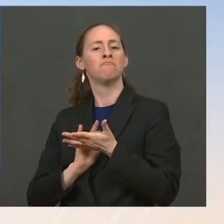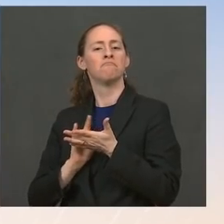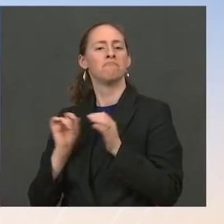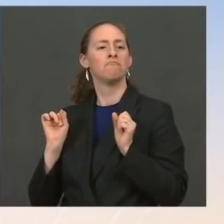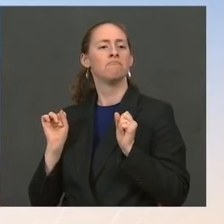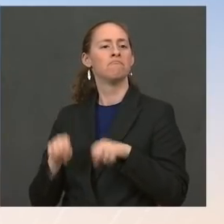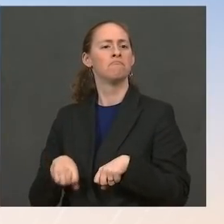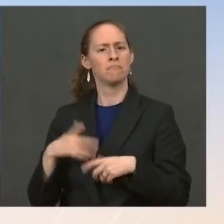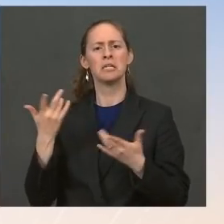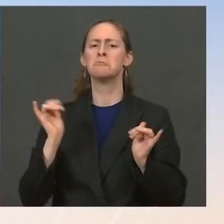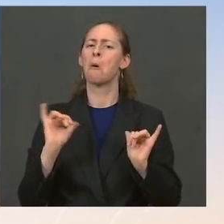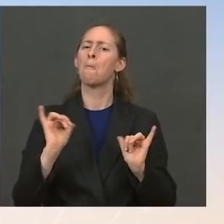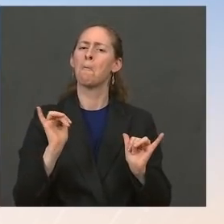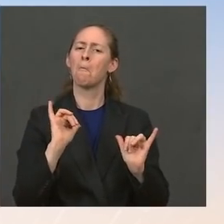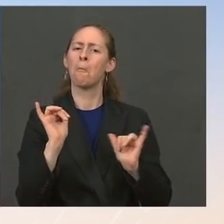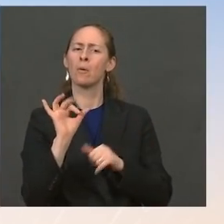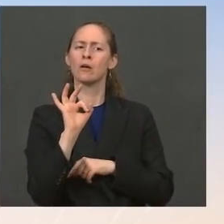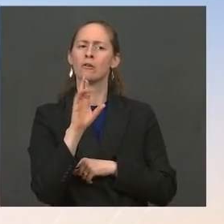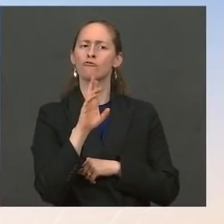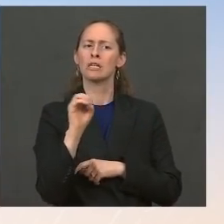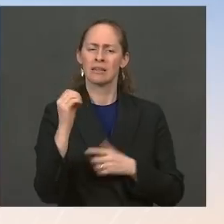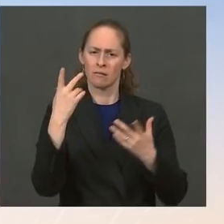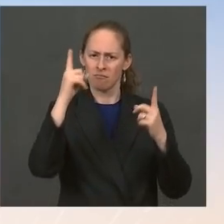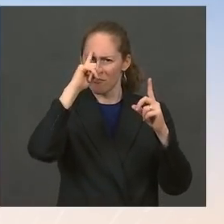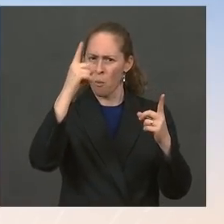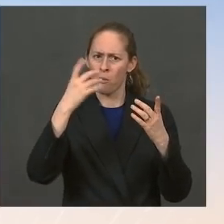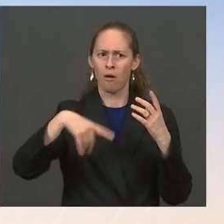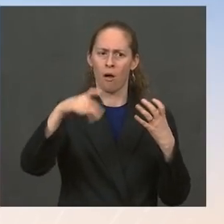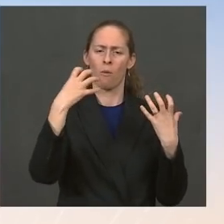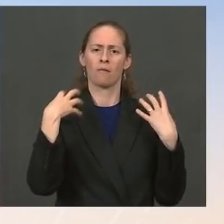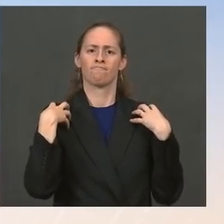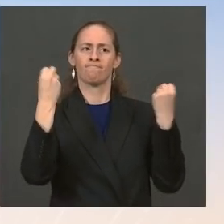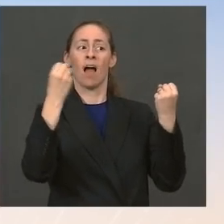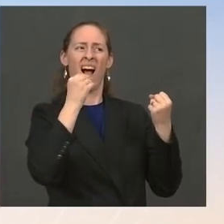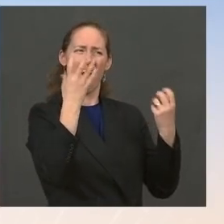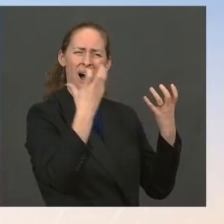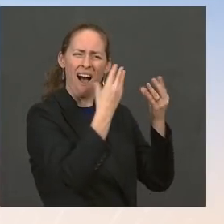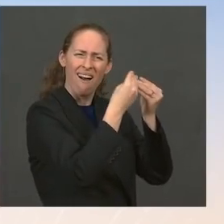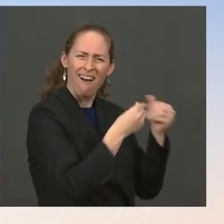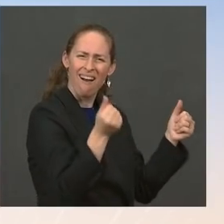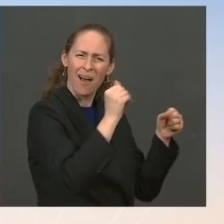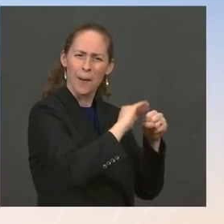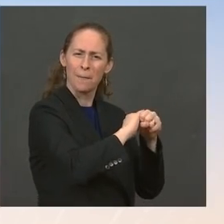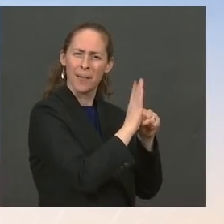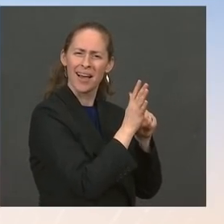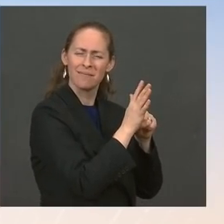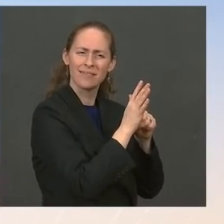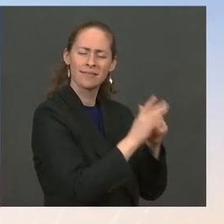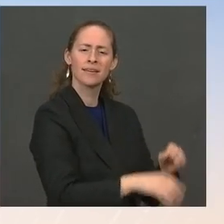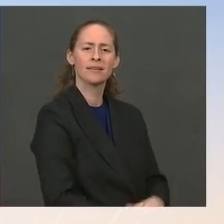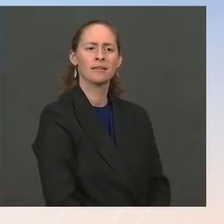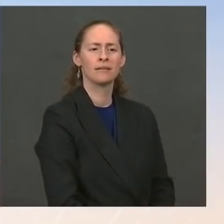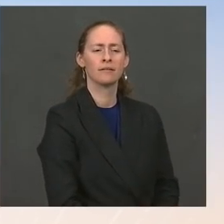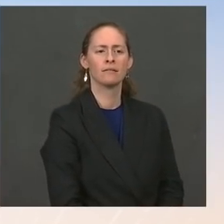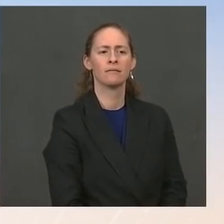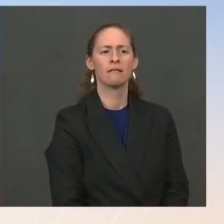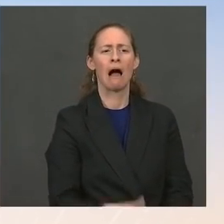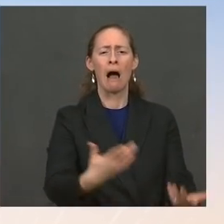get it under control, and get on the other side of it. So, in terms of how it would work like with contracts? Or -- The Press: Yeah. Does it require negotiations